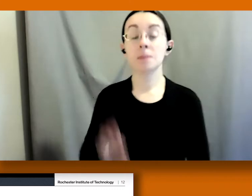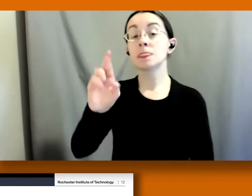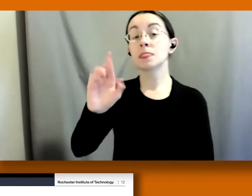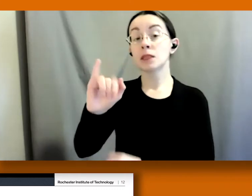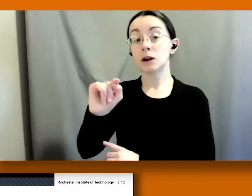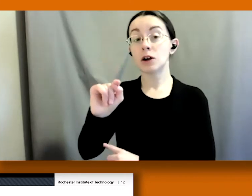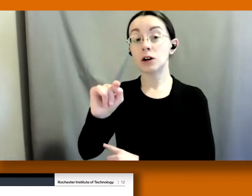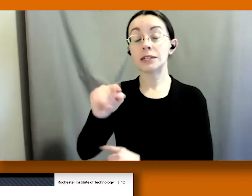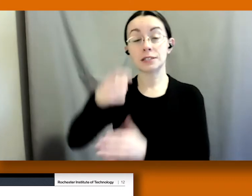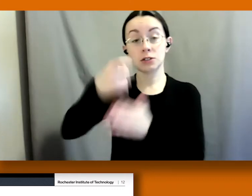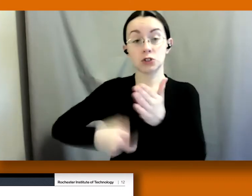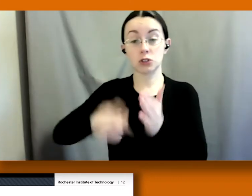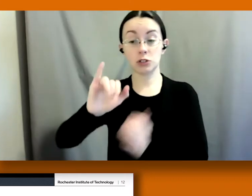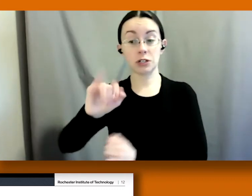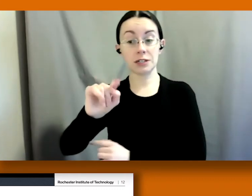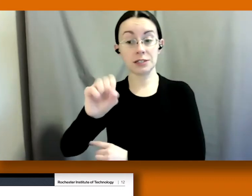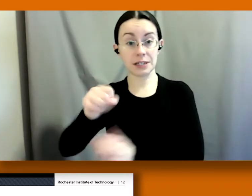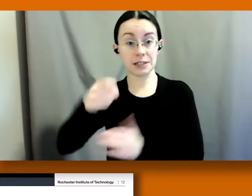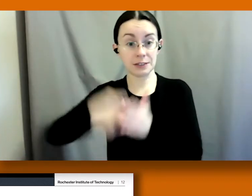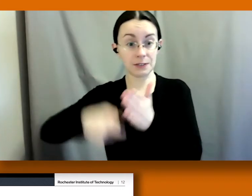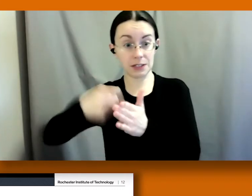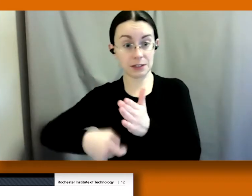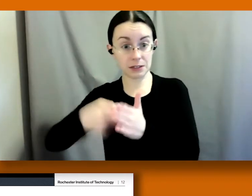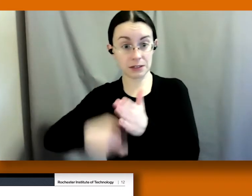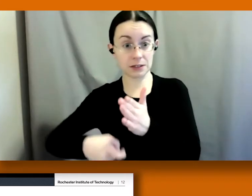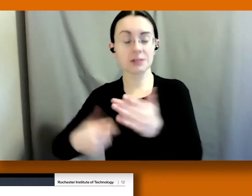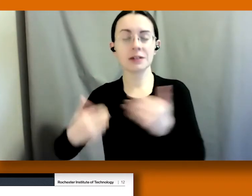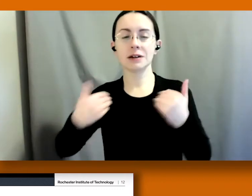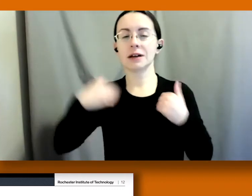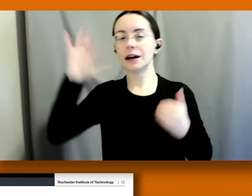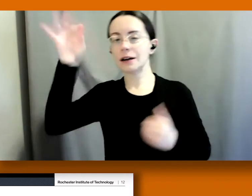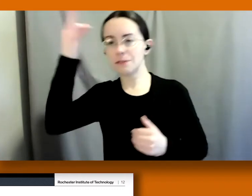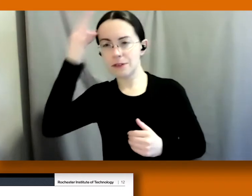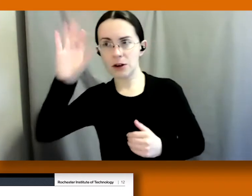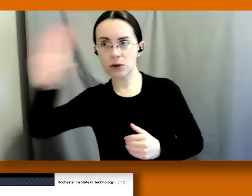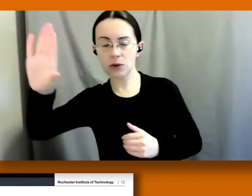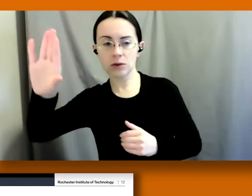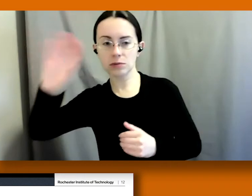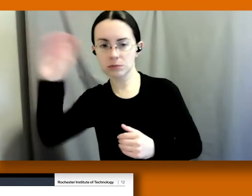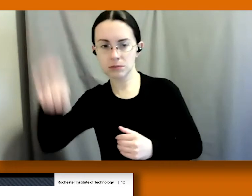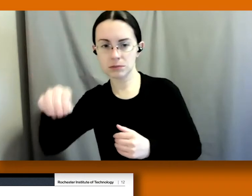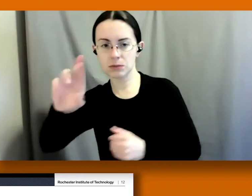and there are federal and nonfederal rates, although at the moment,